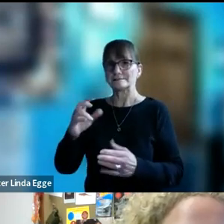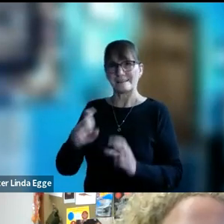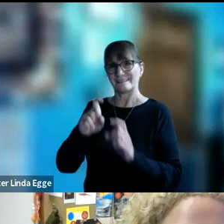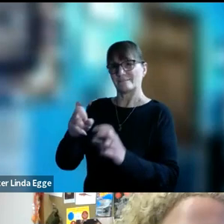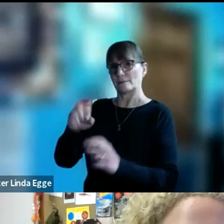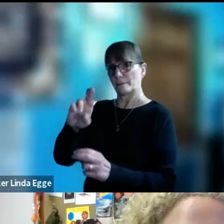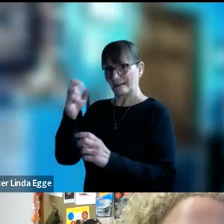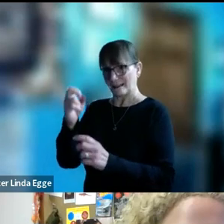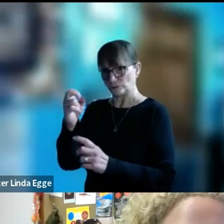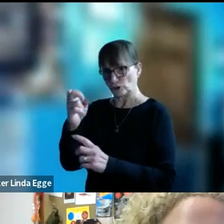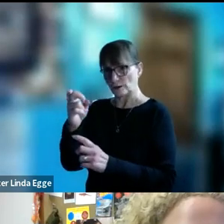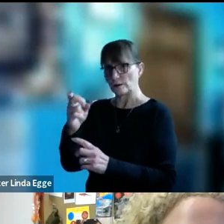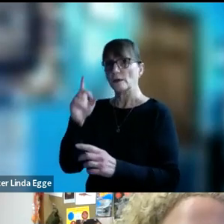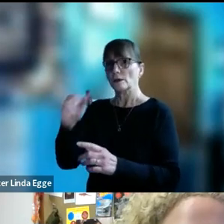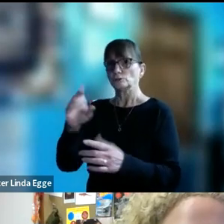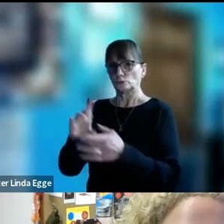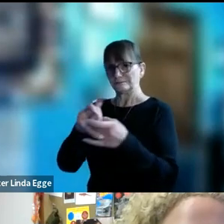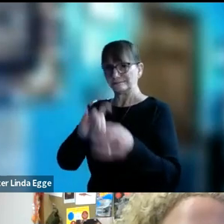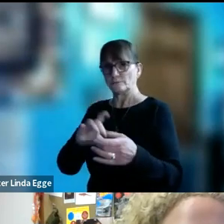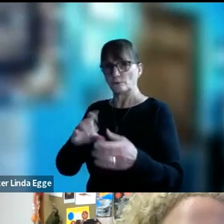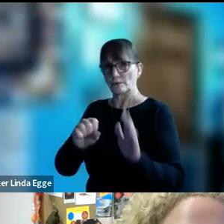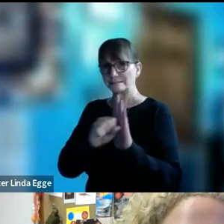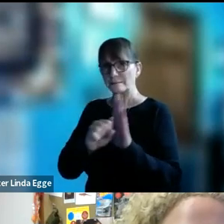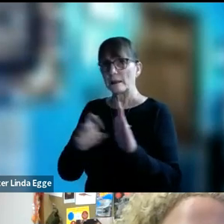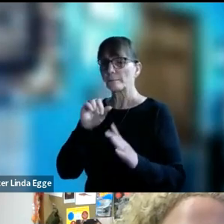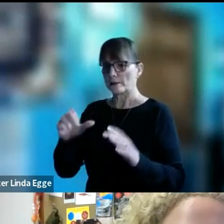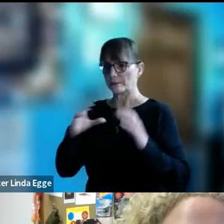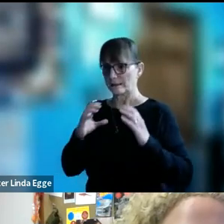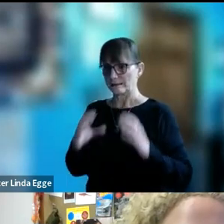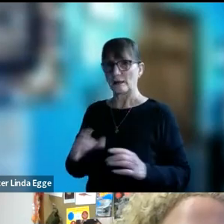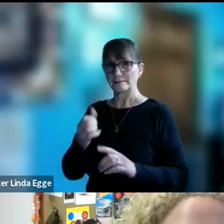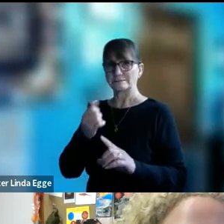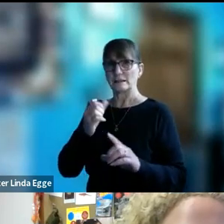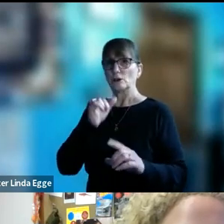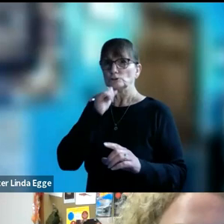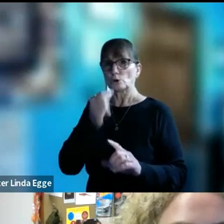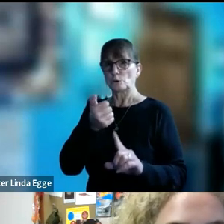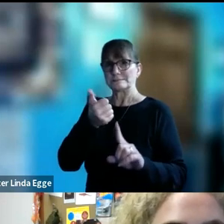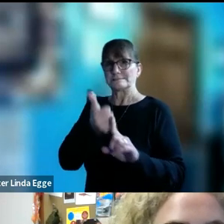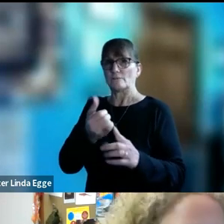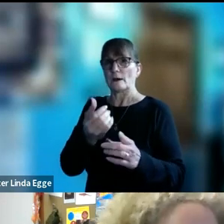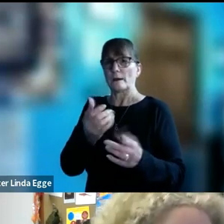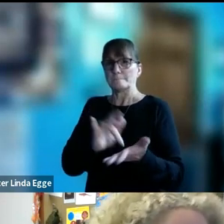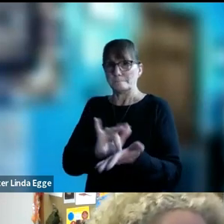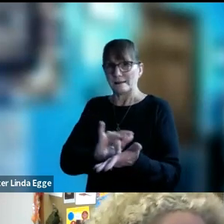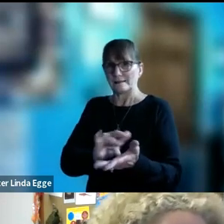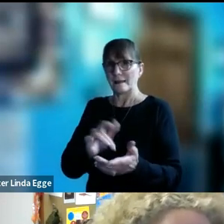to assist with their symptoms, yet the client still self-medicates with other substances like, well, let's say the Lexapro